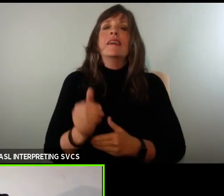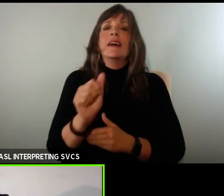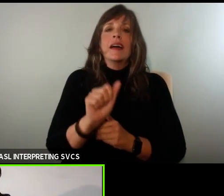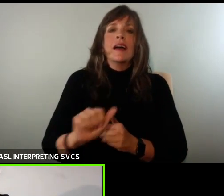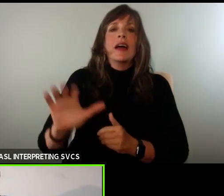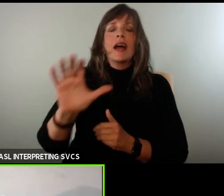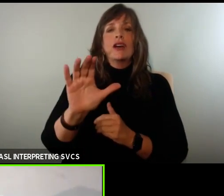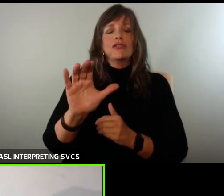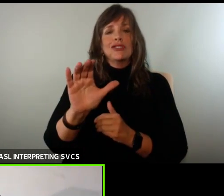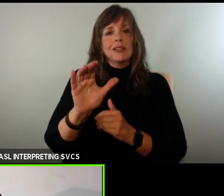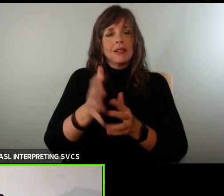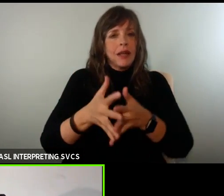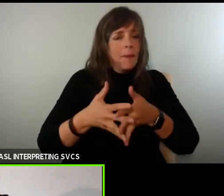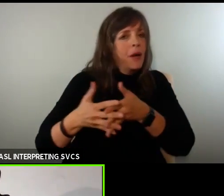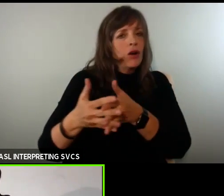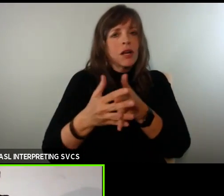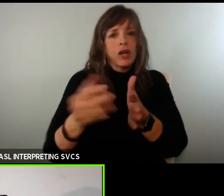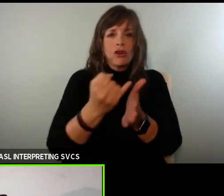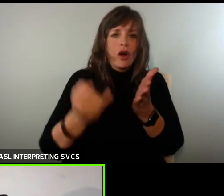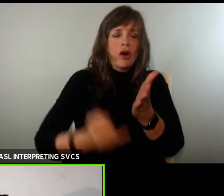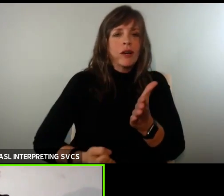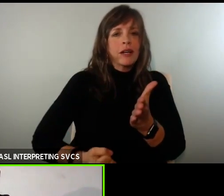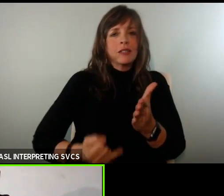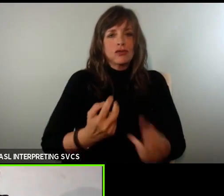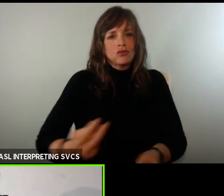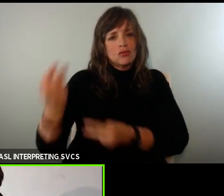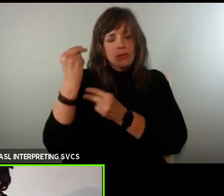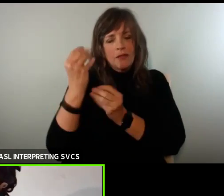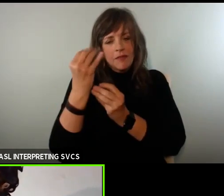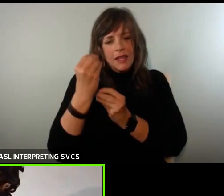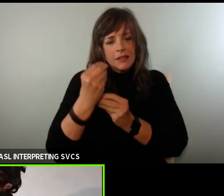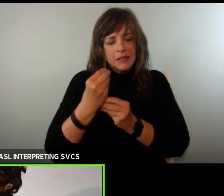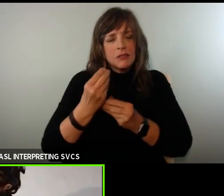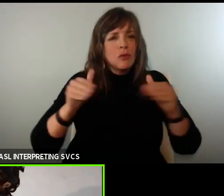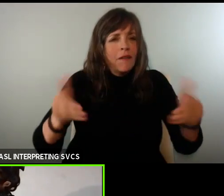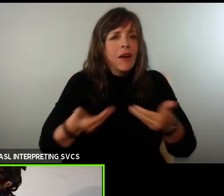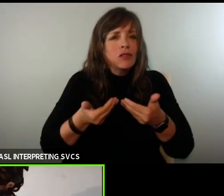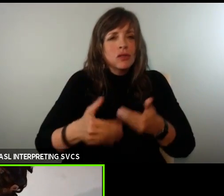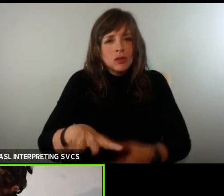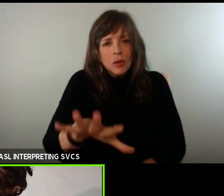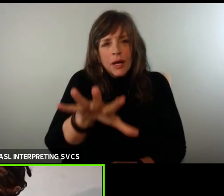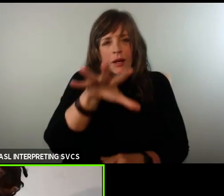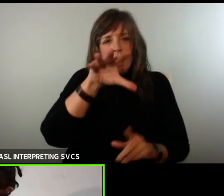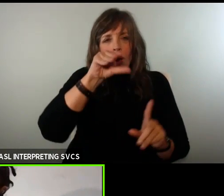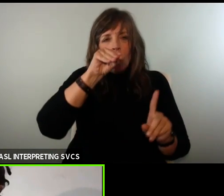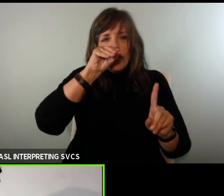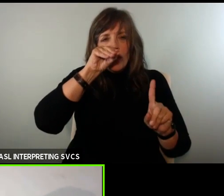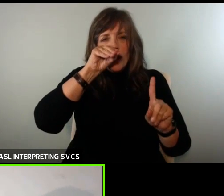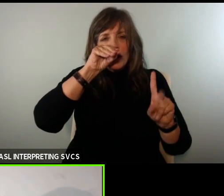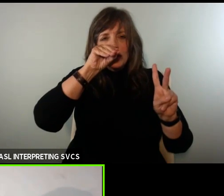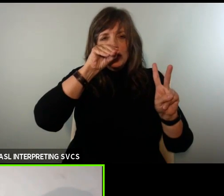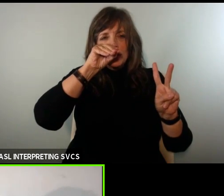And so I invite you to inhale, one, two, three, four, five.